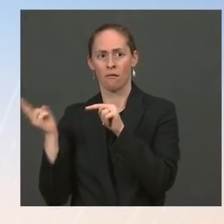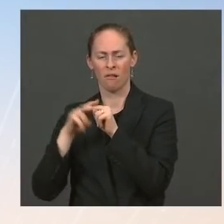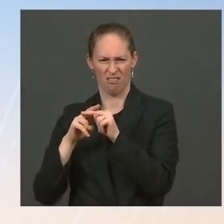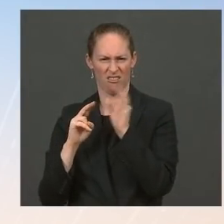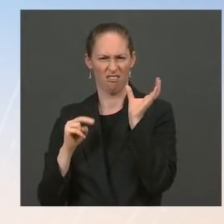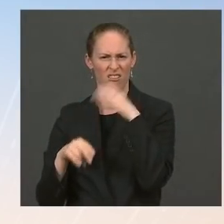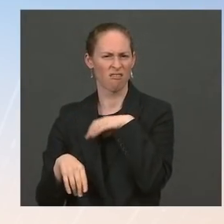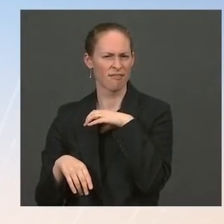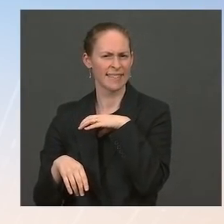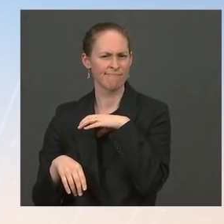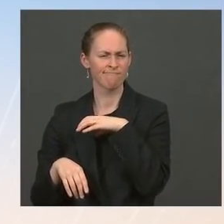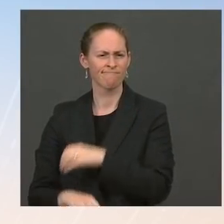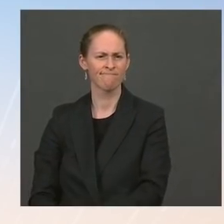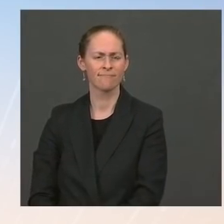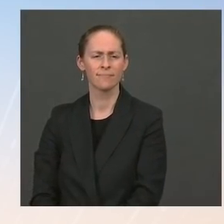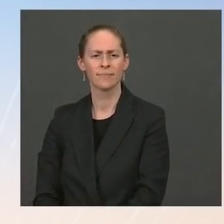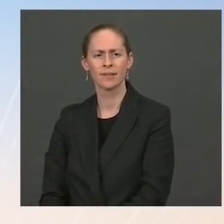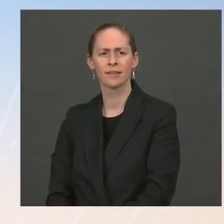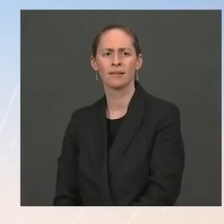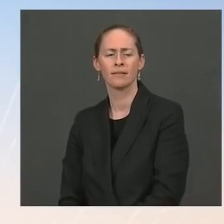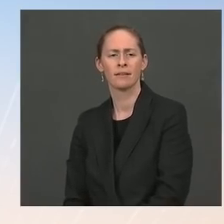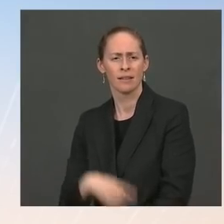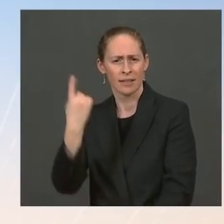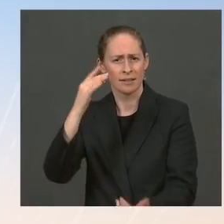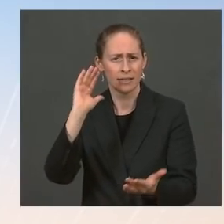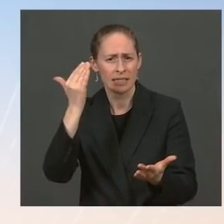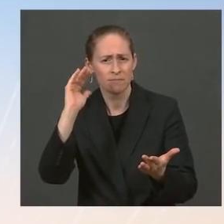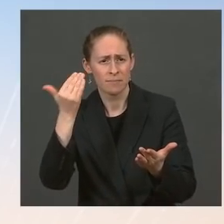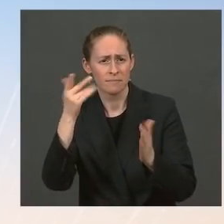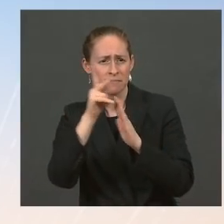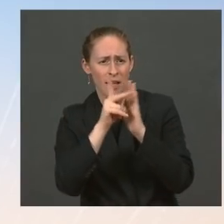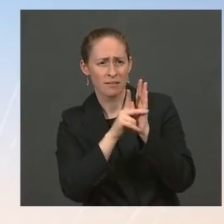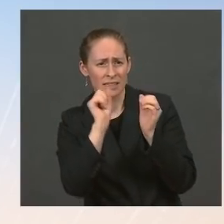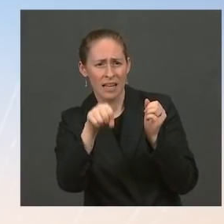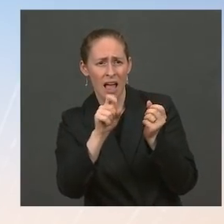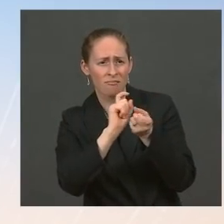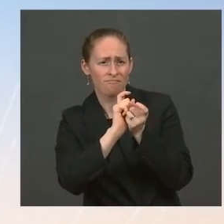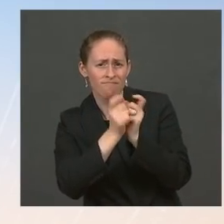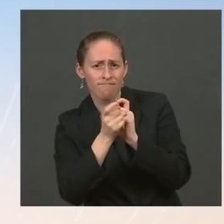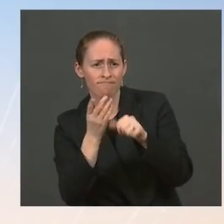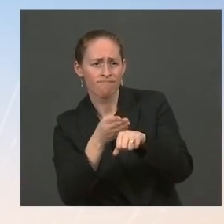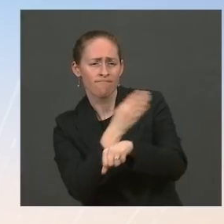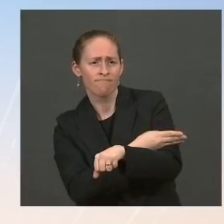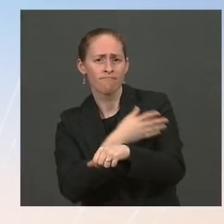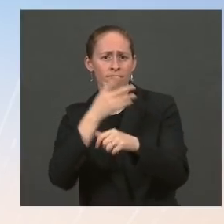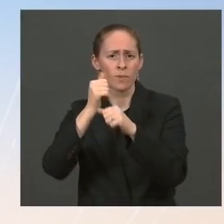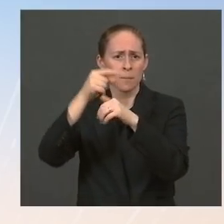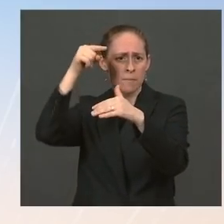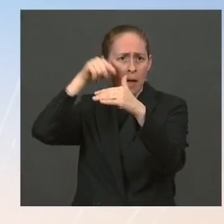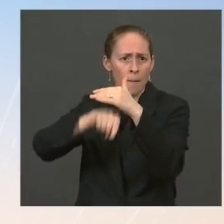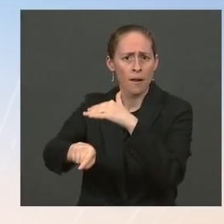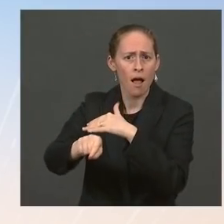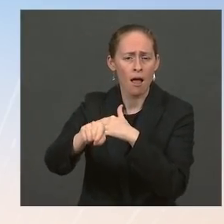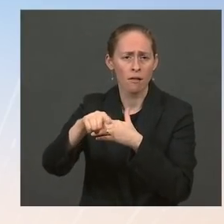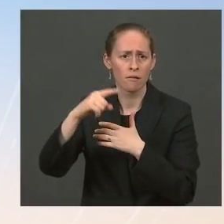maybe reconsidering the Keystone Pipeline -- as the Prime Minister of Canada is here? Ms. Psaki: Well, I think the problem with that argument